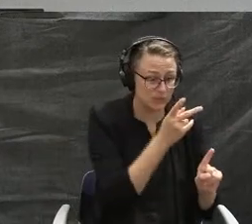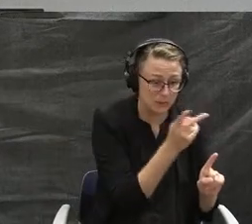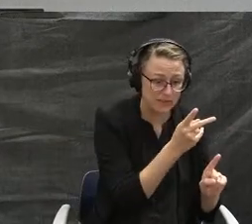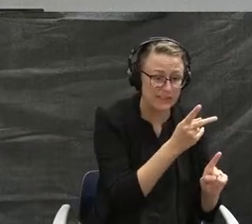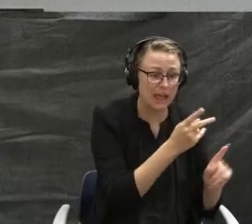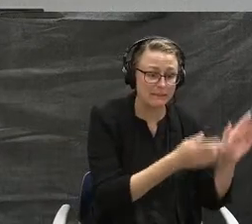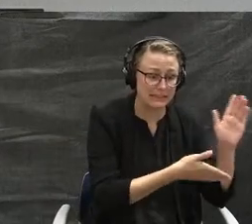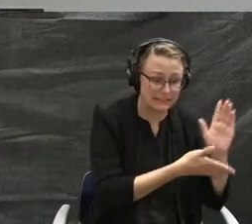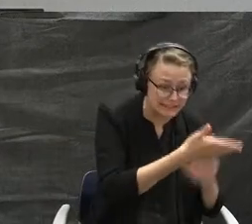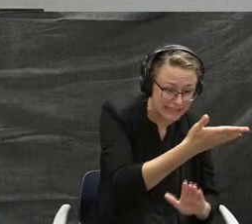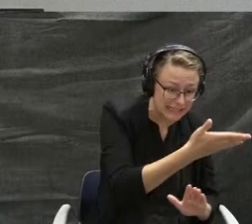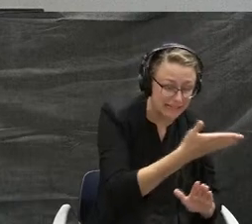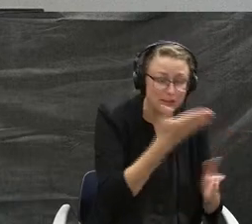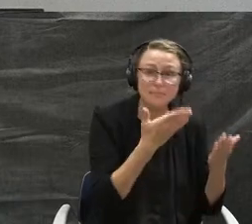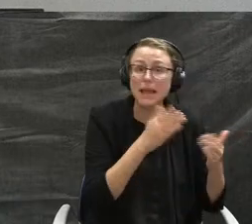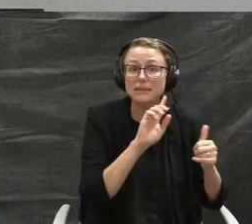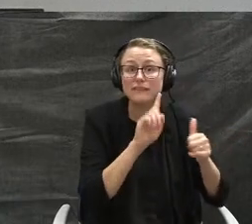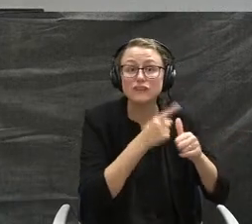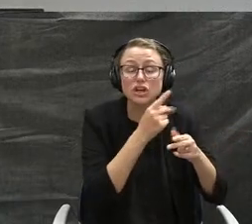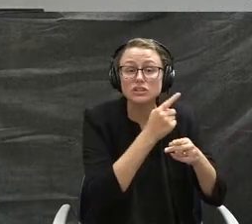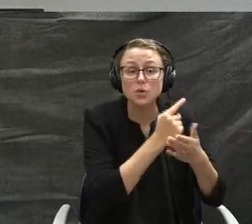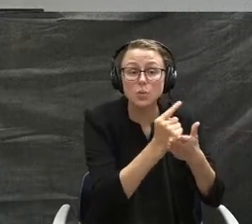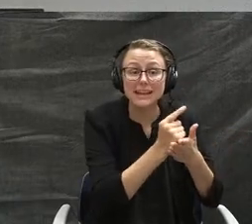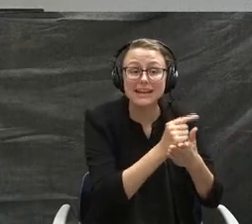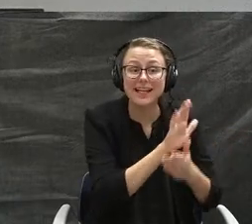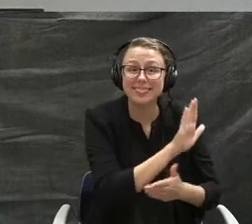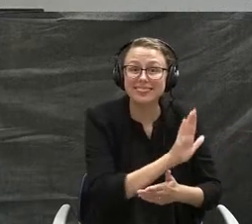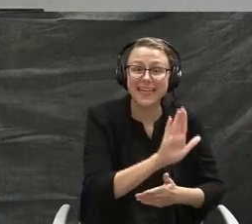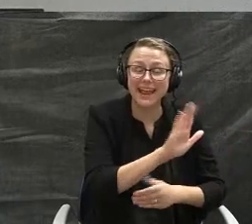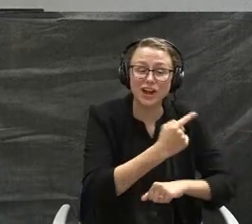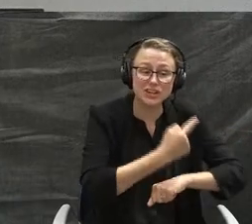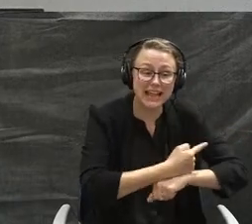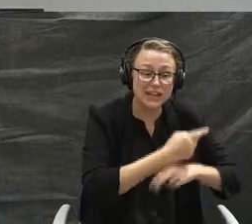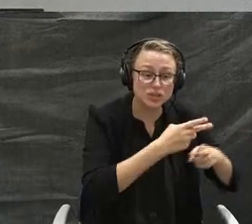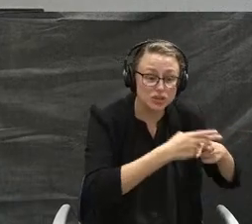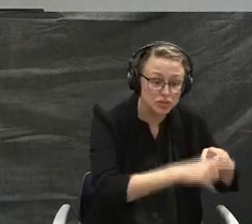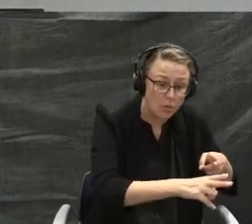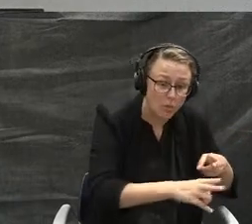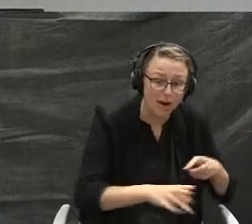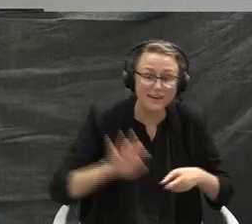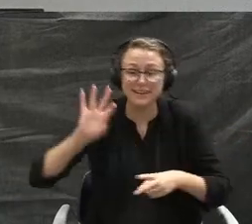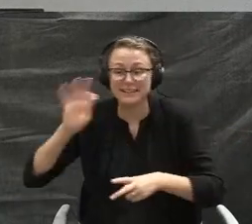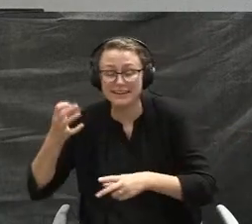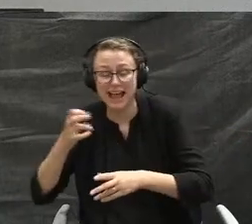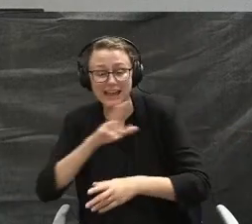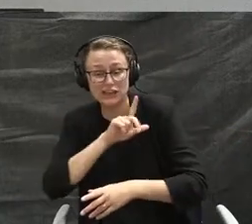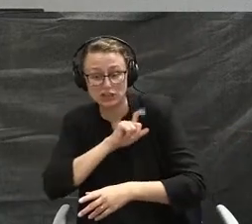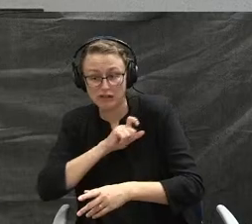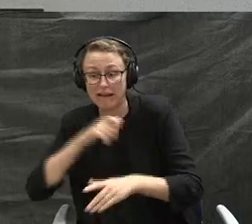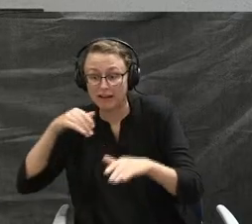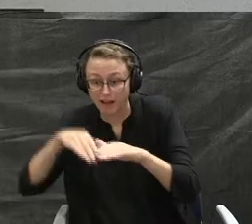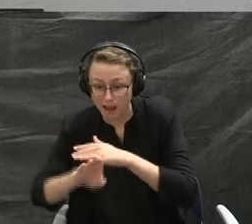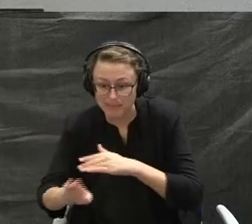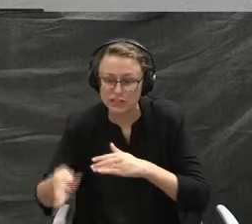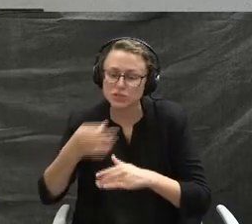grade that first week or something and get them in sooner, but those are kind of details that principles are paid